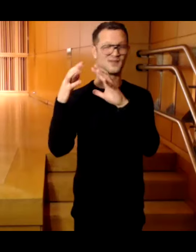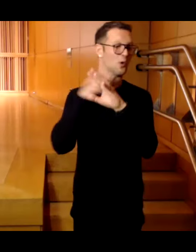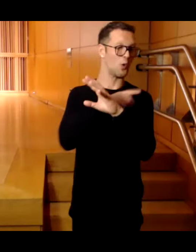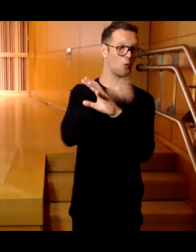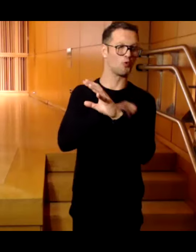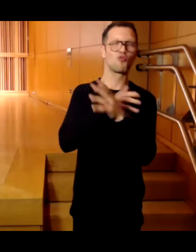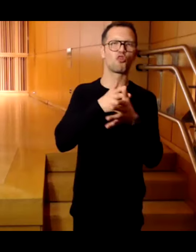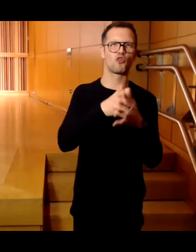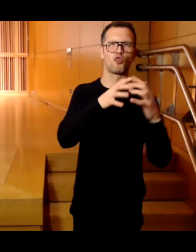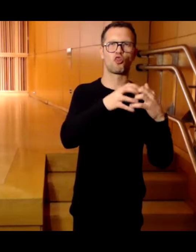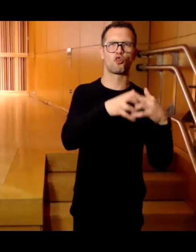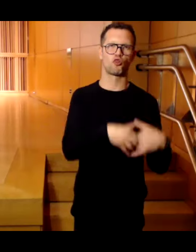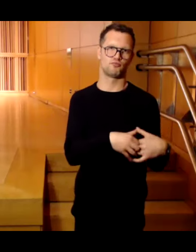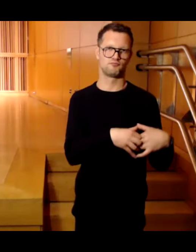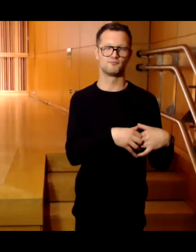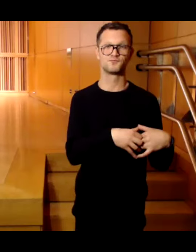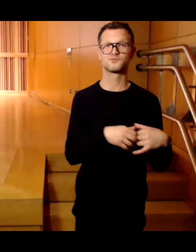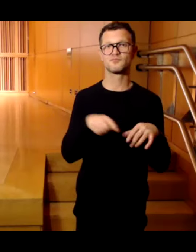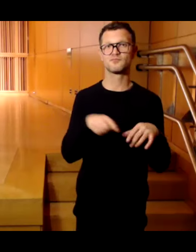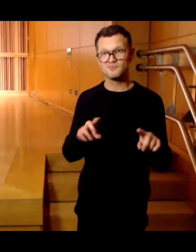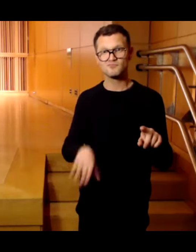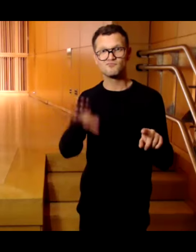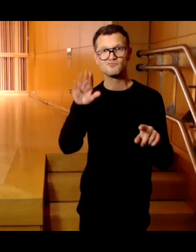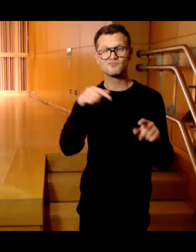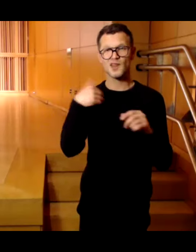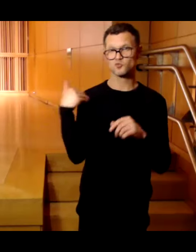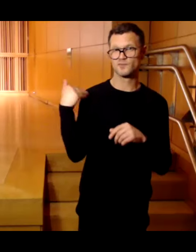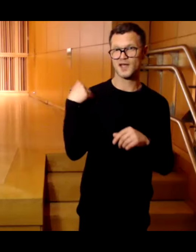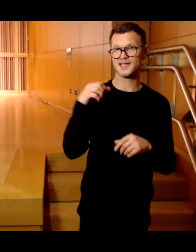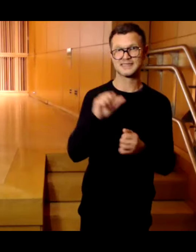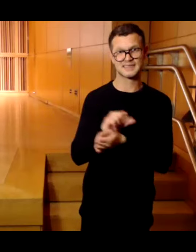throughout my childhood, I was reminded that slaves were buried in the yard beside the building.